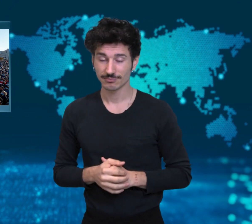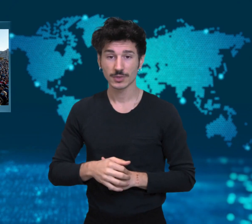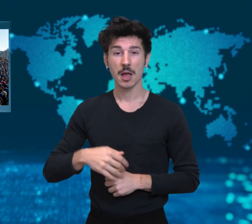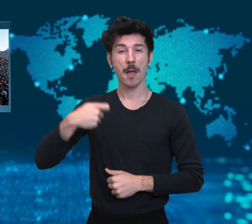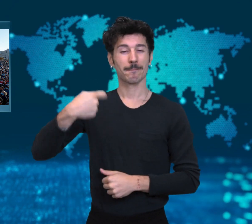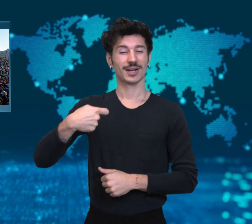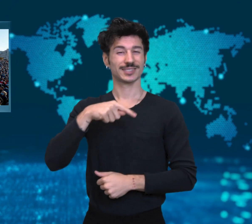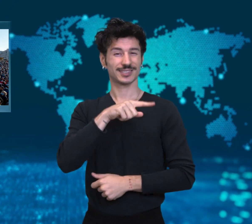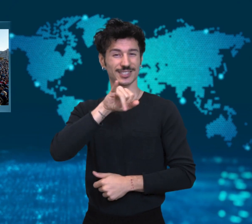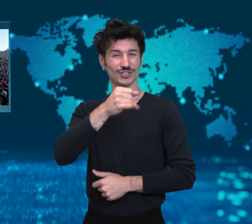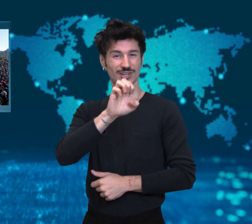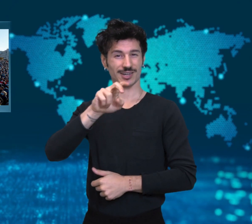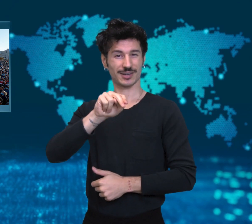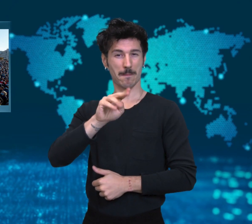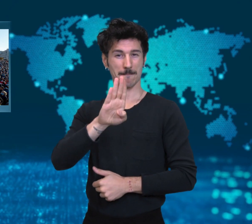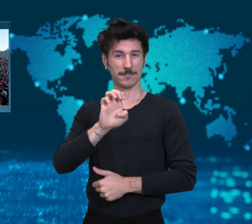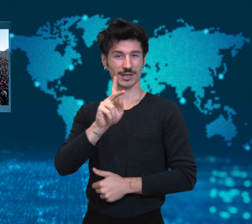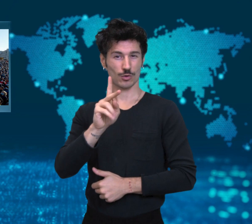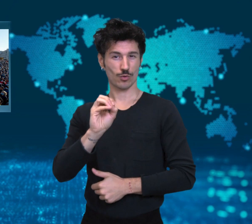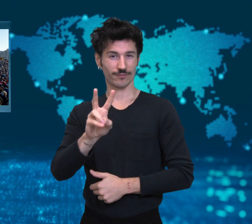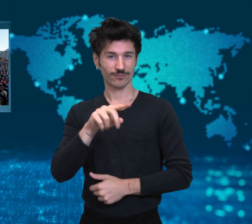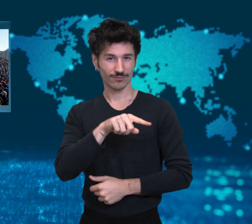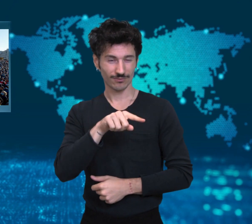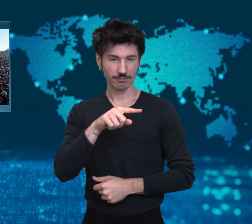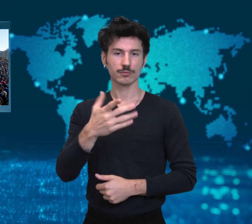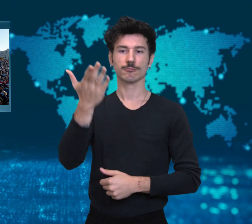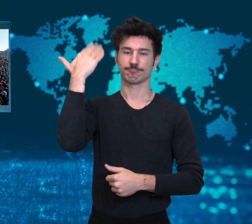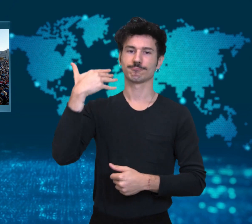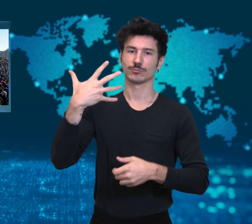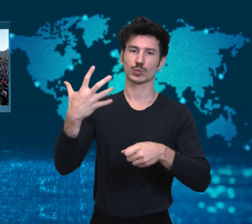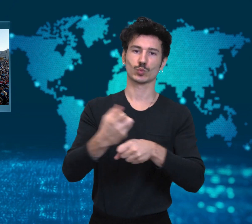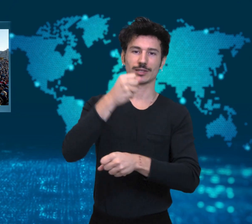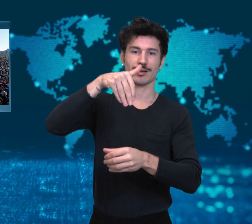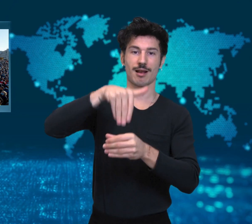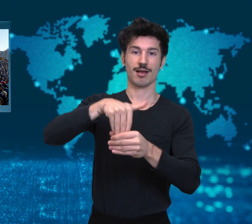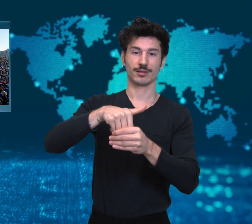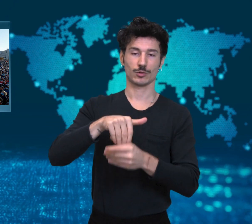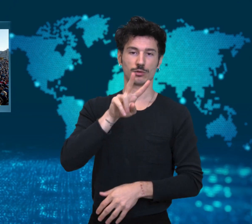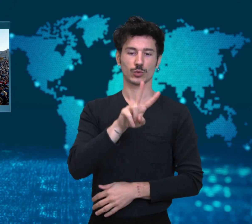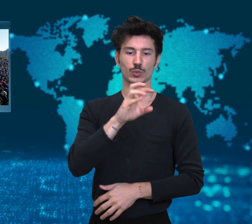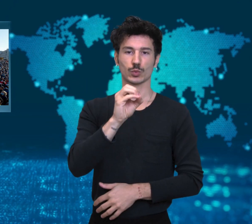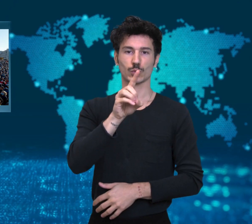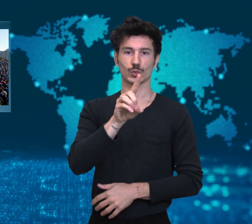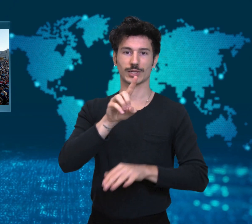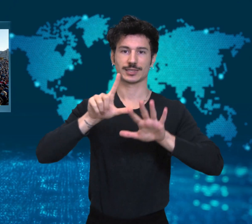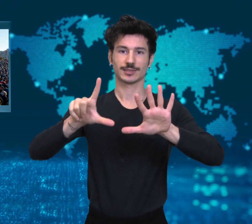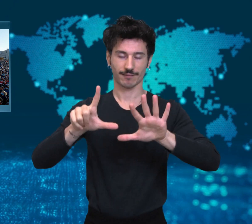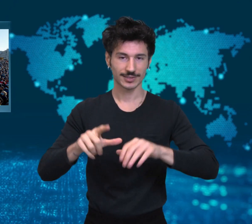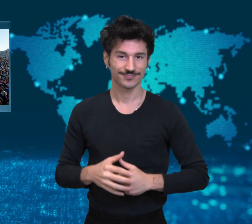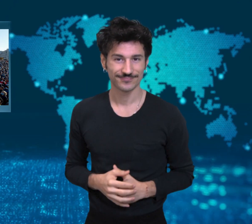both in 2005 and 2010. President Jeenbekov was elected in 2017.